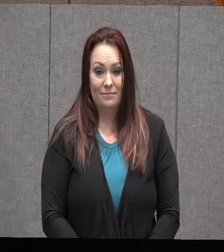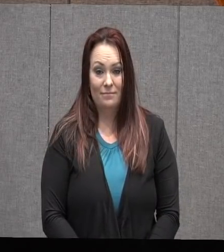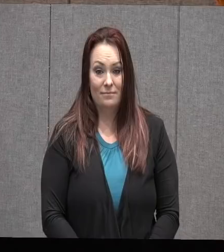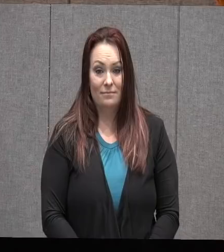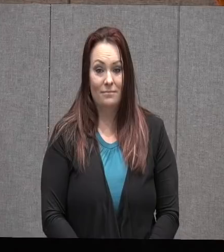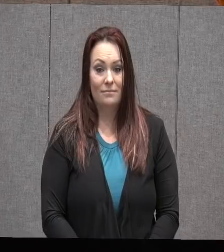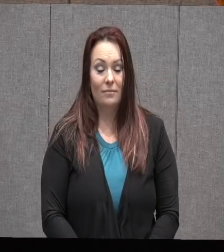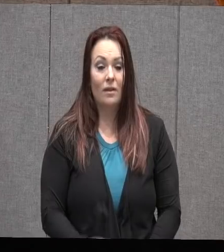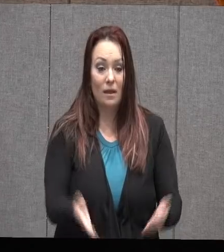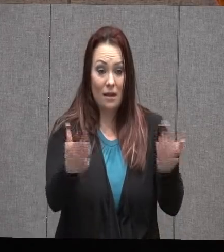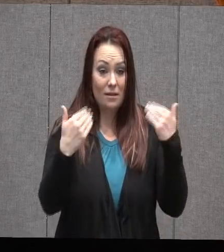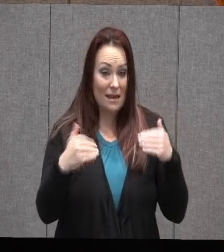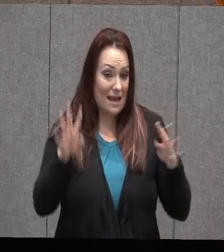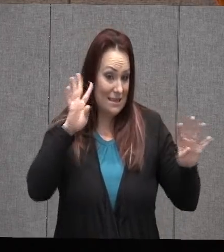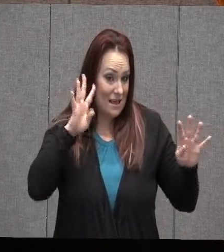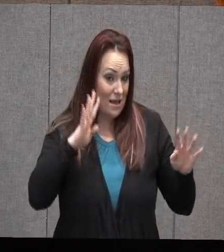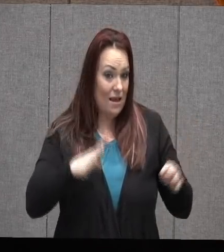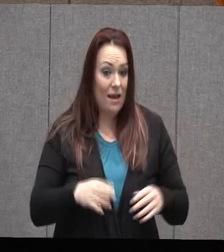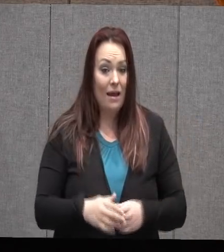Okay, let's go to the next sound. Buh, ah.